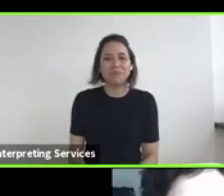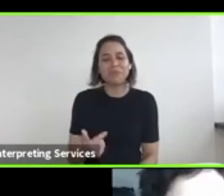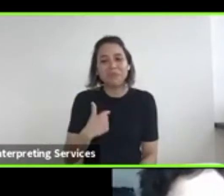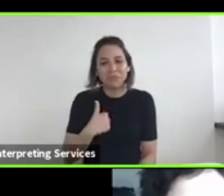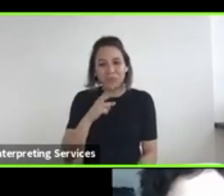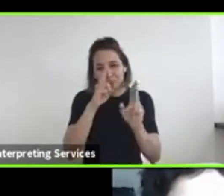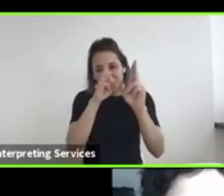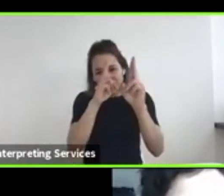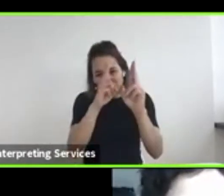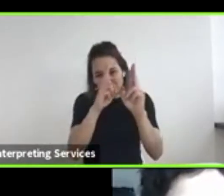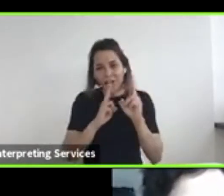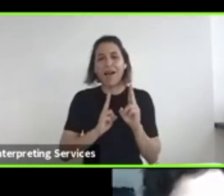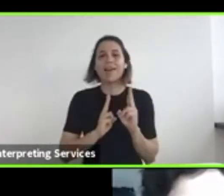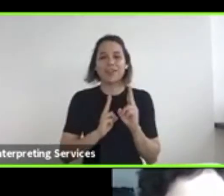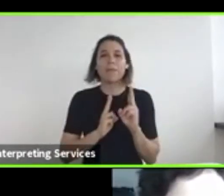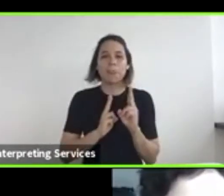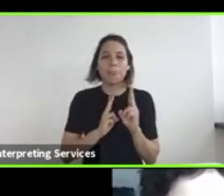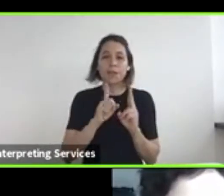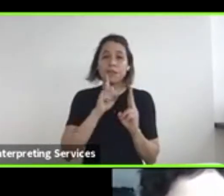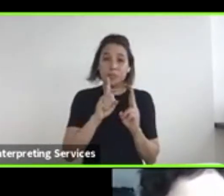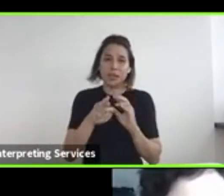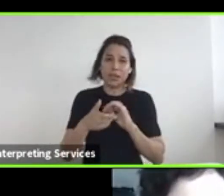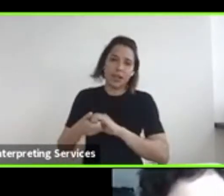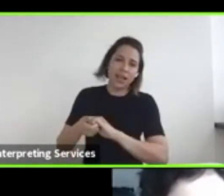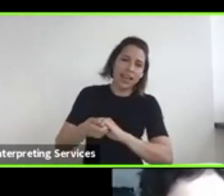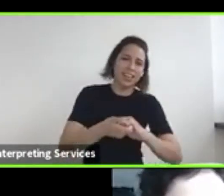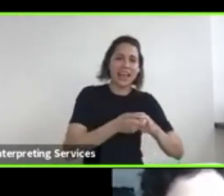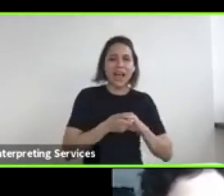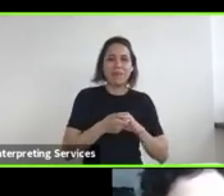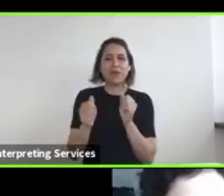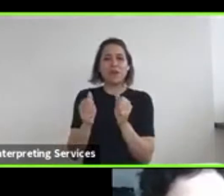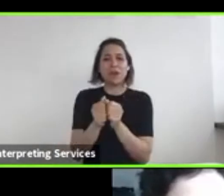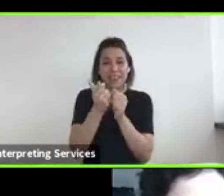IN, COLLABORATION WITH, EVERYONE, WHO IS CONTRIBUTING,